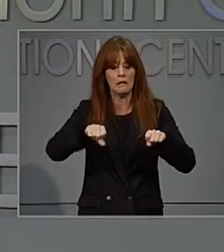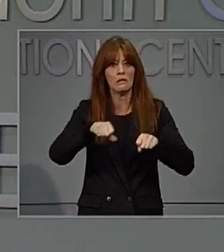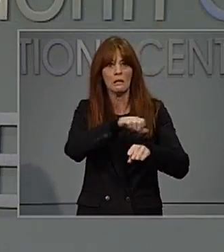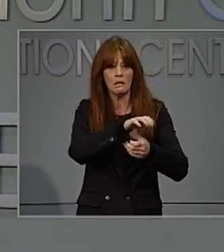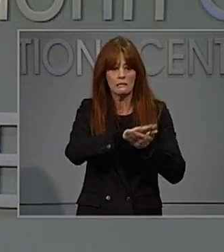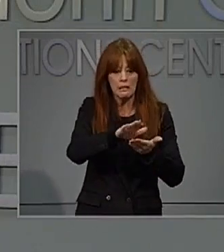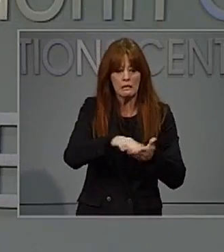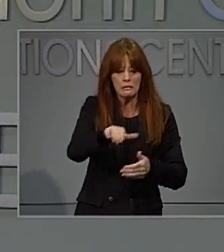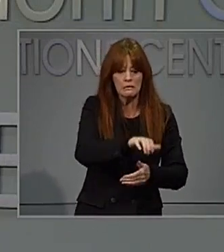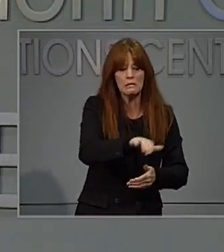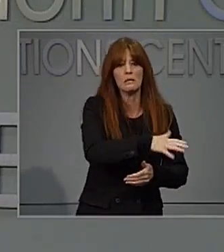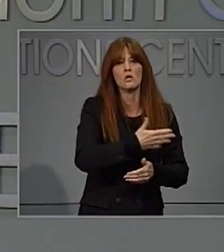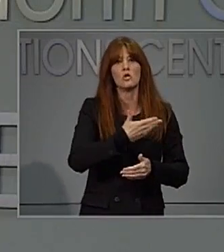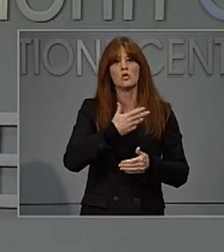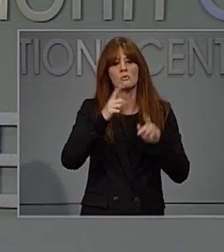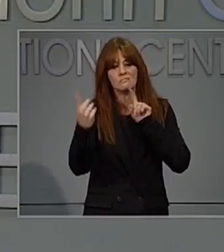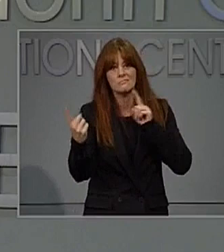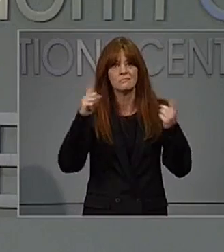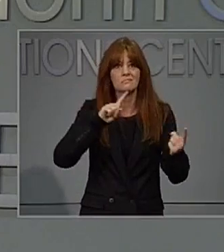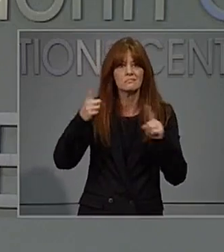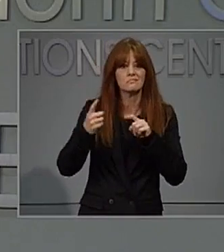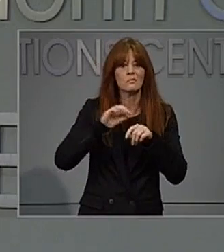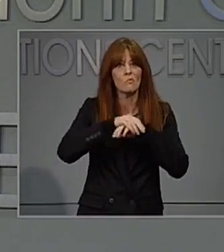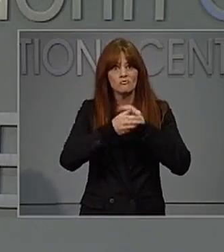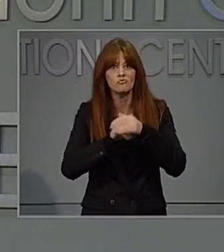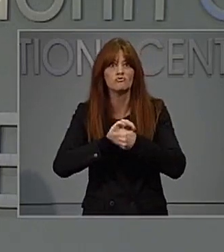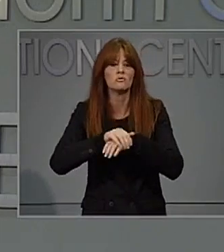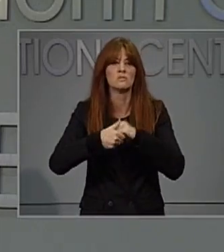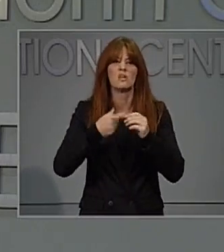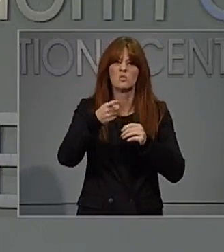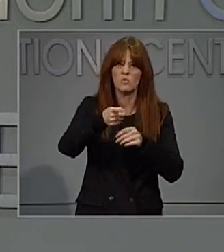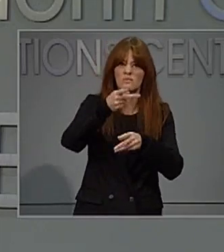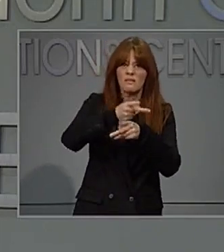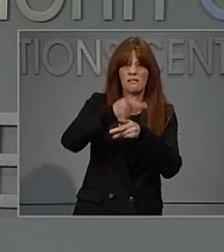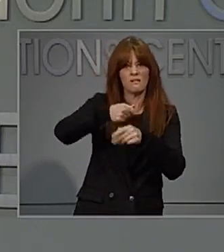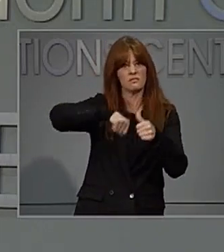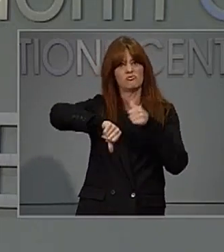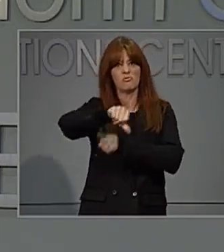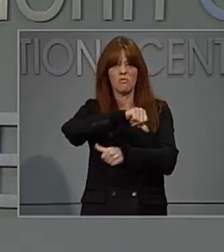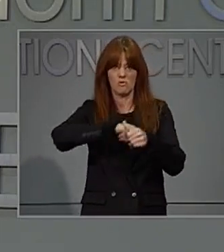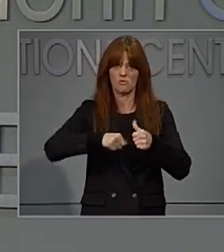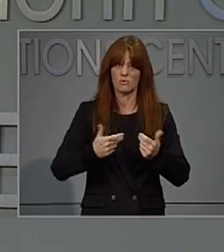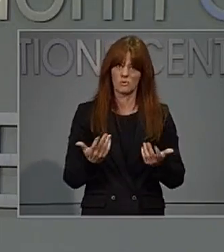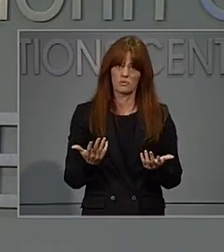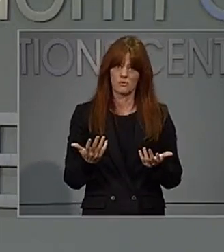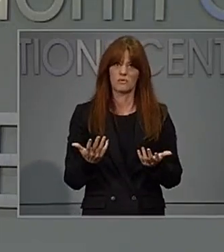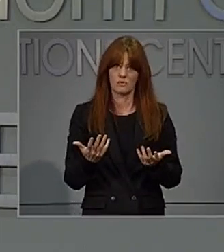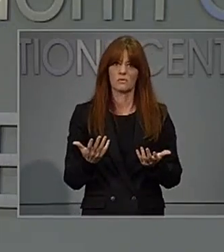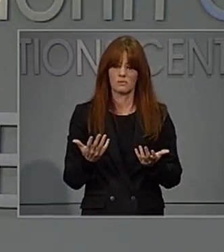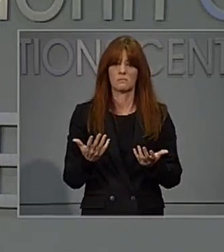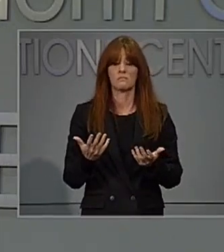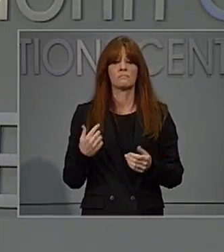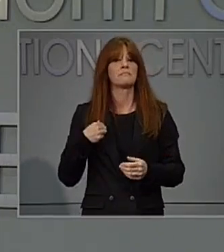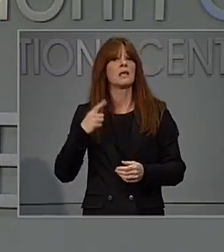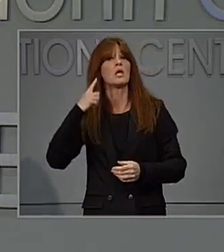TO MAKE IT THROUGH DAY BY DAY. IN FACT, WHENEVER YOU STAY HOME OR SANITIZE A GROCERY CART, GO OUT WEARING A FACE COVERING,